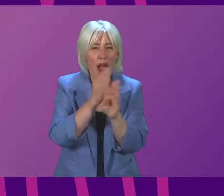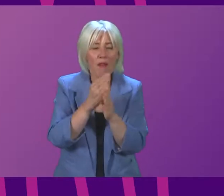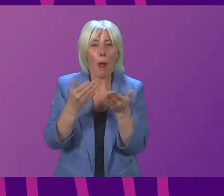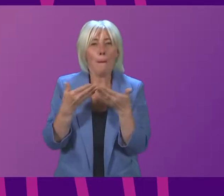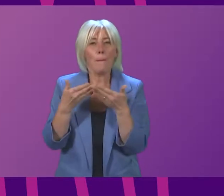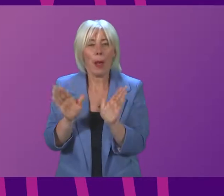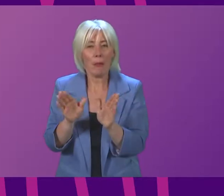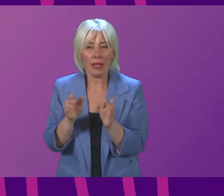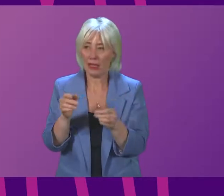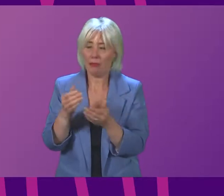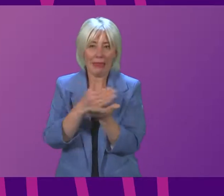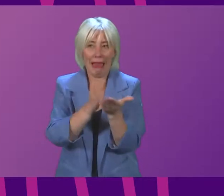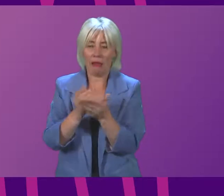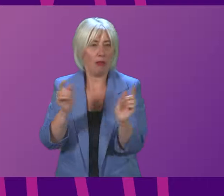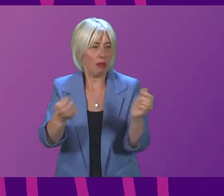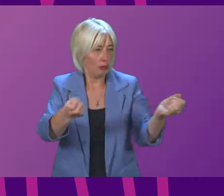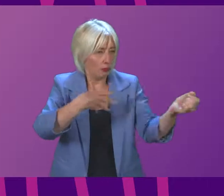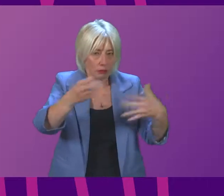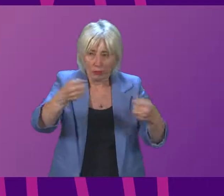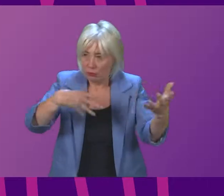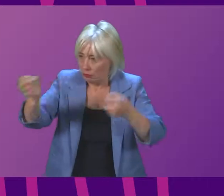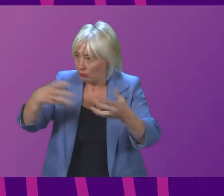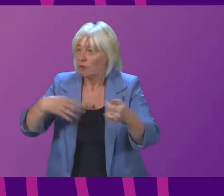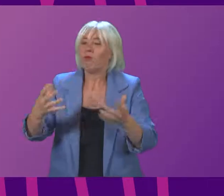The feedback that we have received has been considered carefully by the Scottish Government